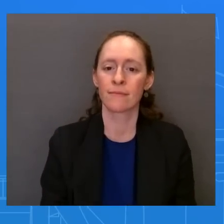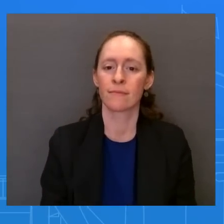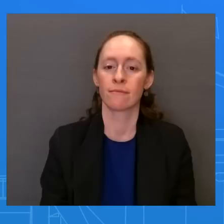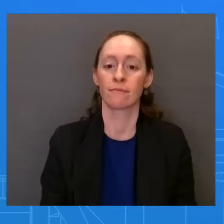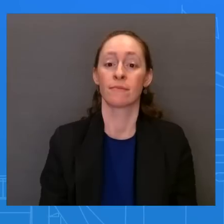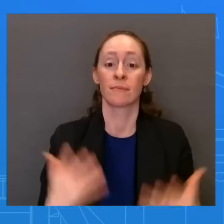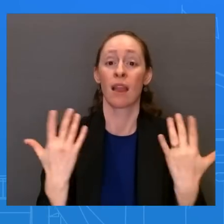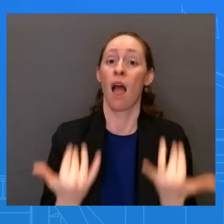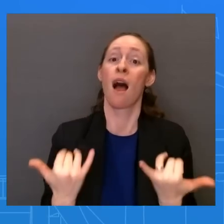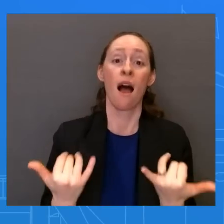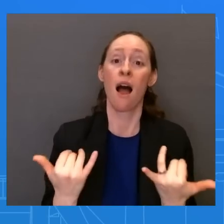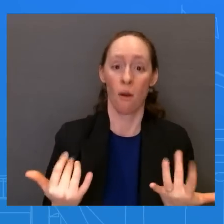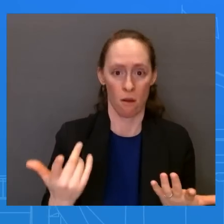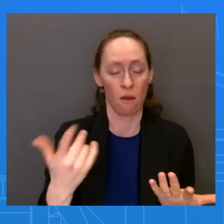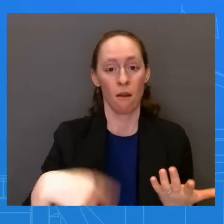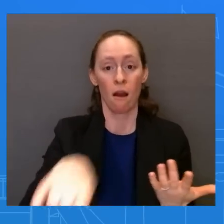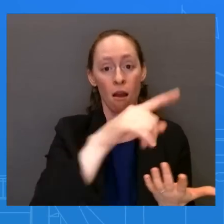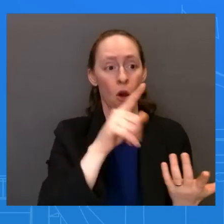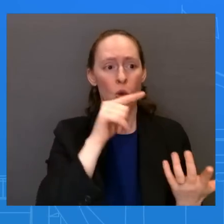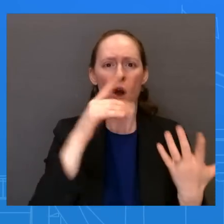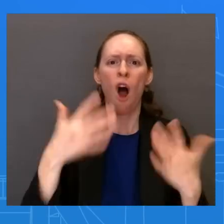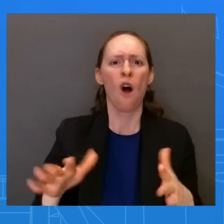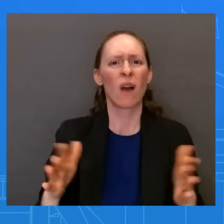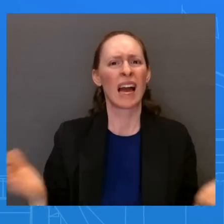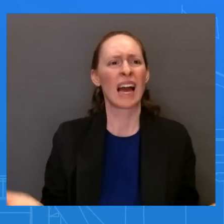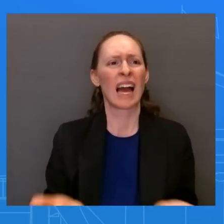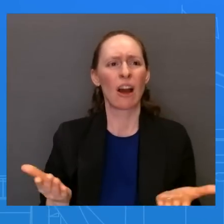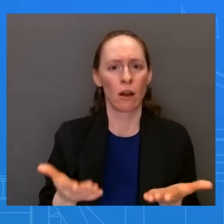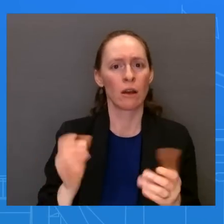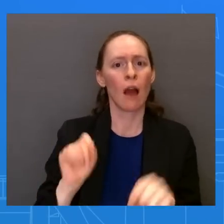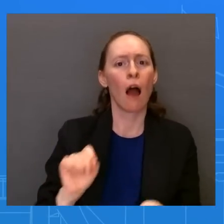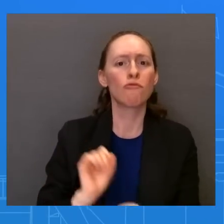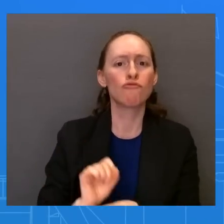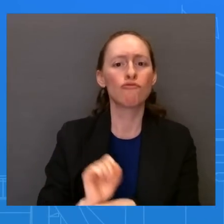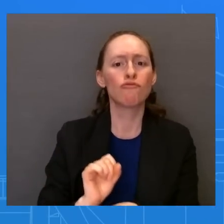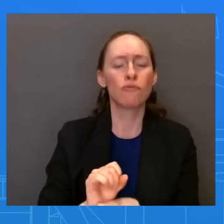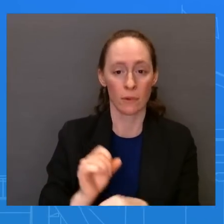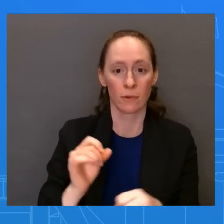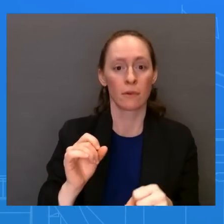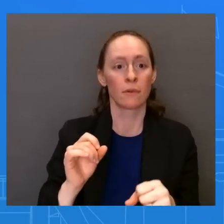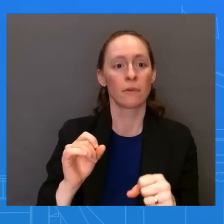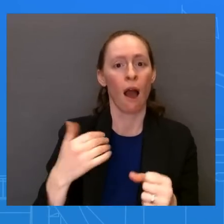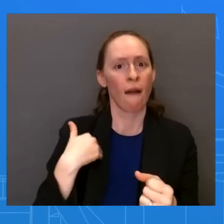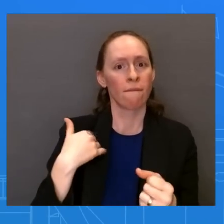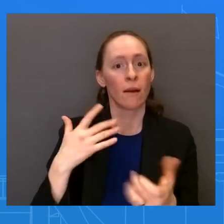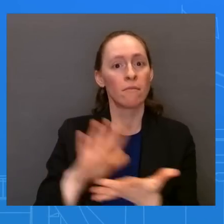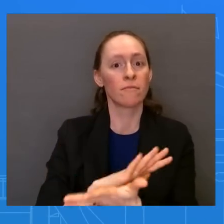started arriving just last Tuesday, within five days after the launch of the program.